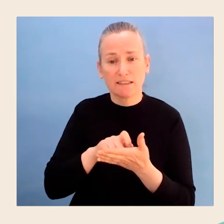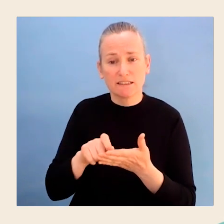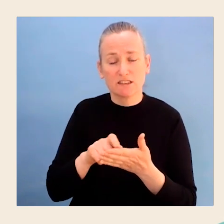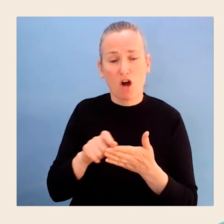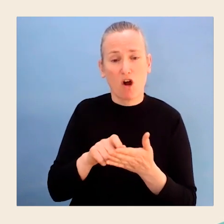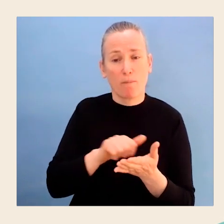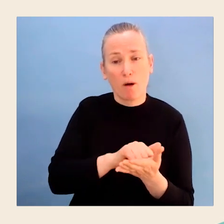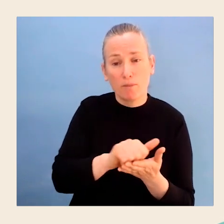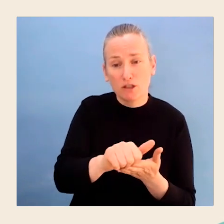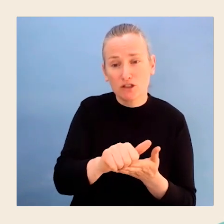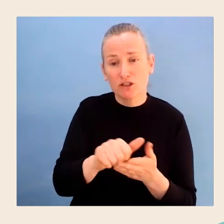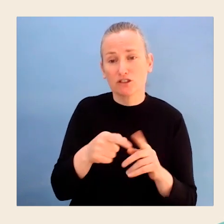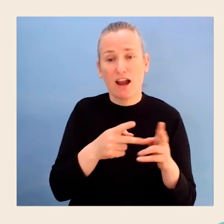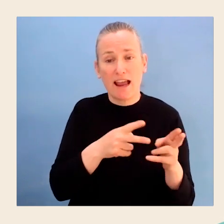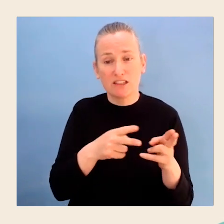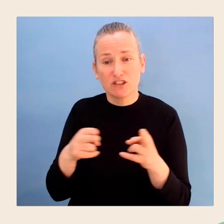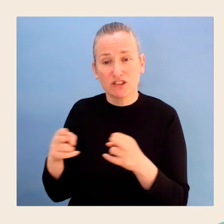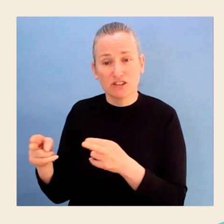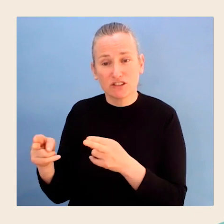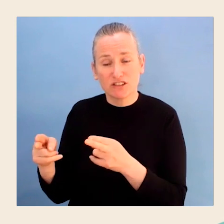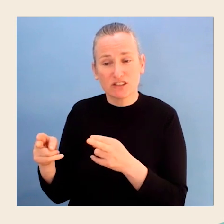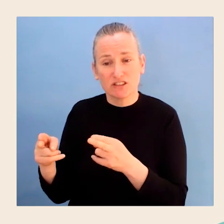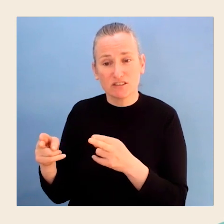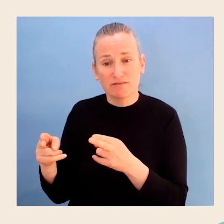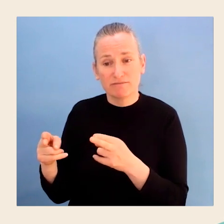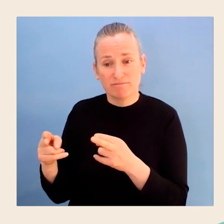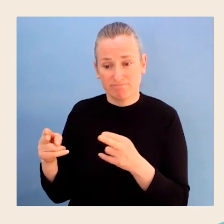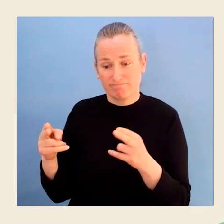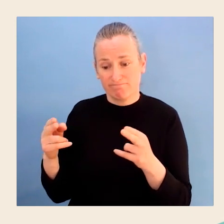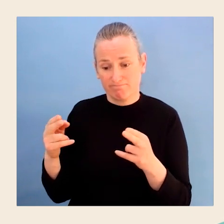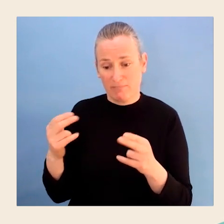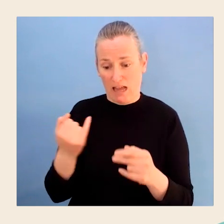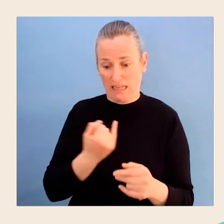who, let's say, identify as disabled.